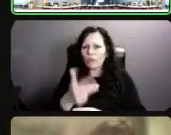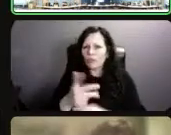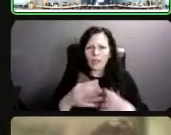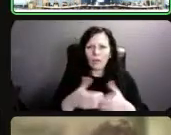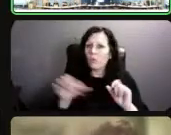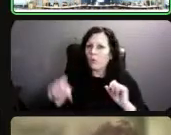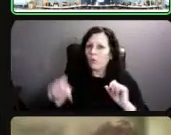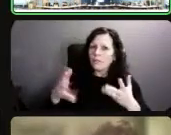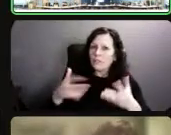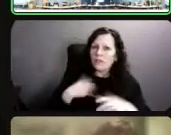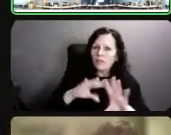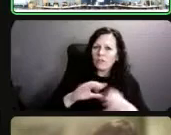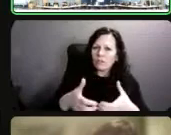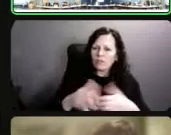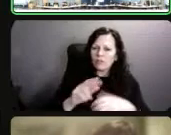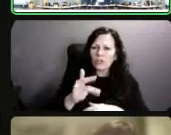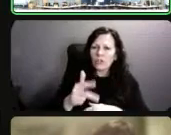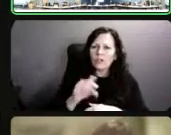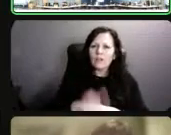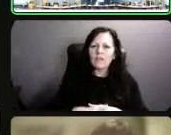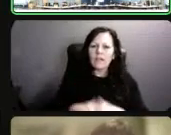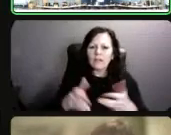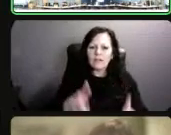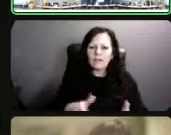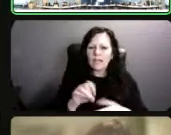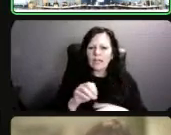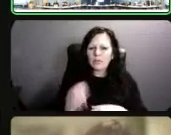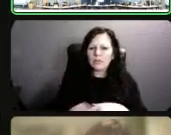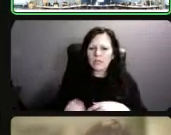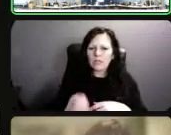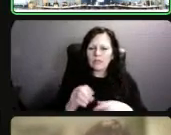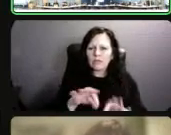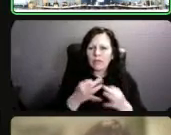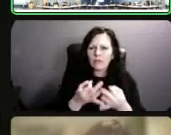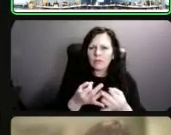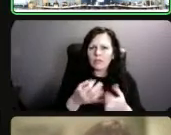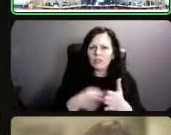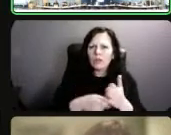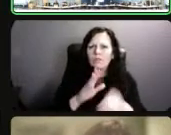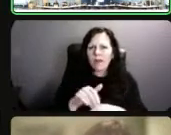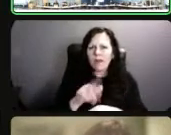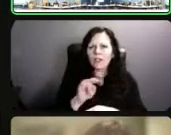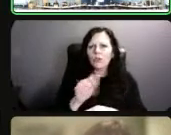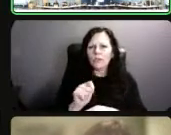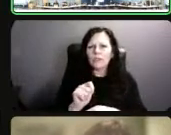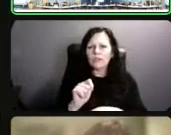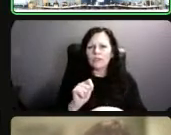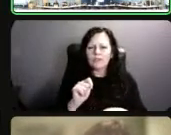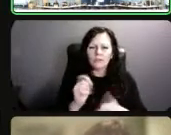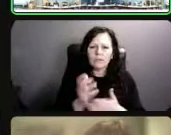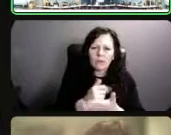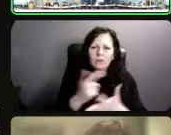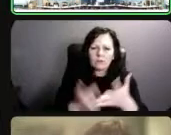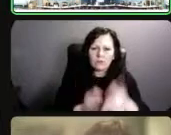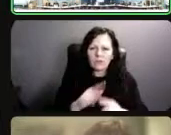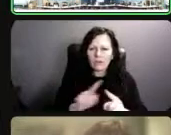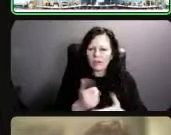RIGHT COMMERCIAL RESIDENTIAL. THERE'S NO THIRD CATEGORY